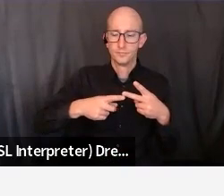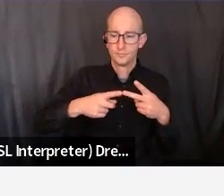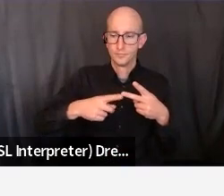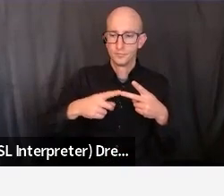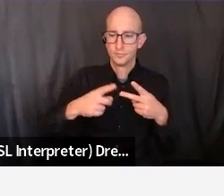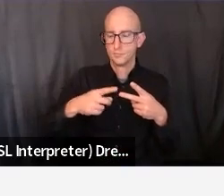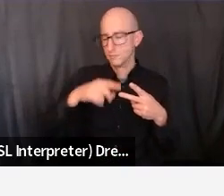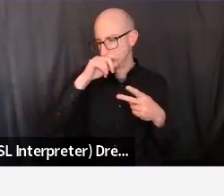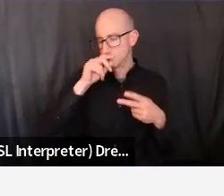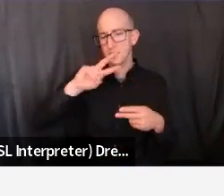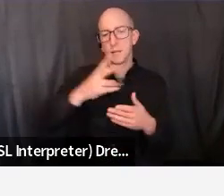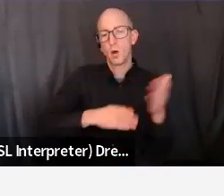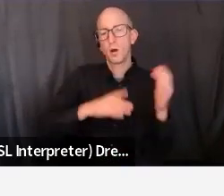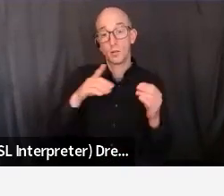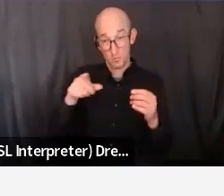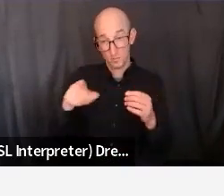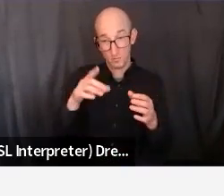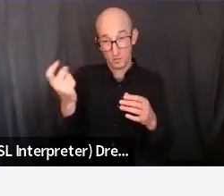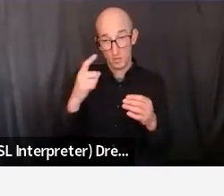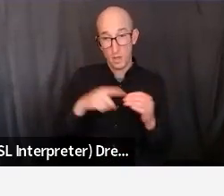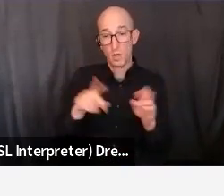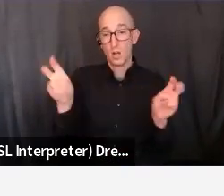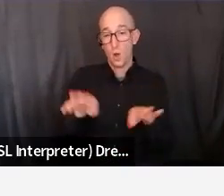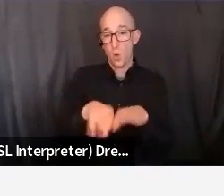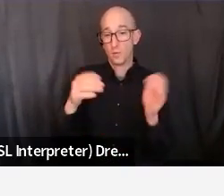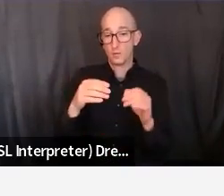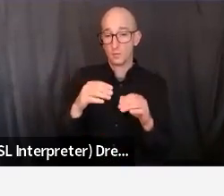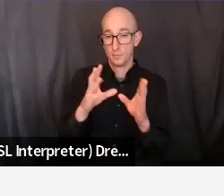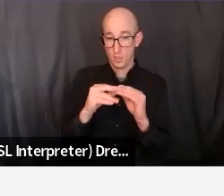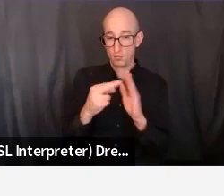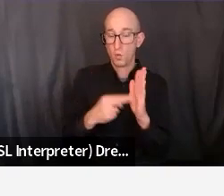support a variety of stakeholder collaboration and communication activities.